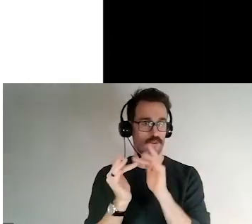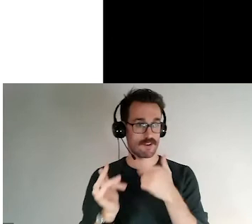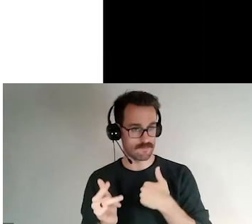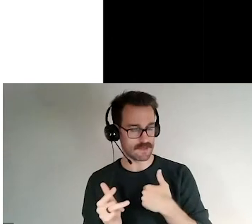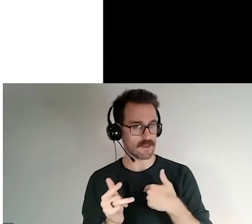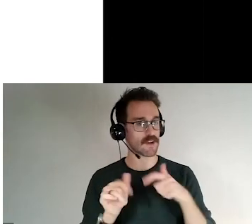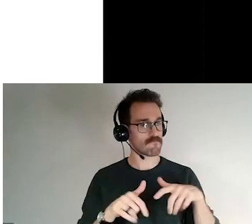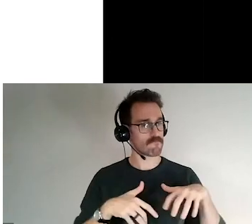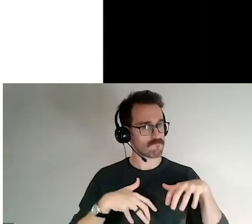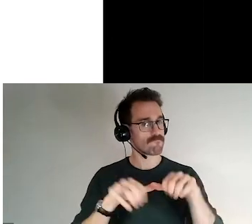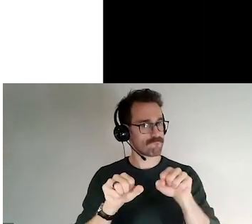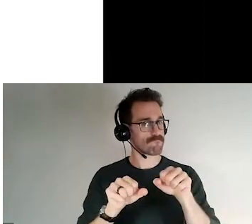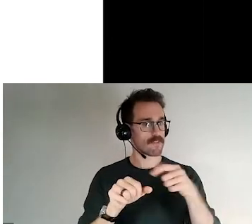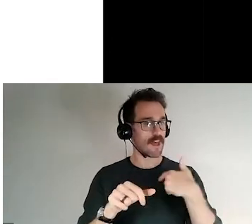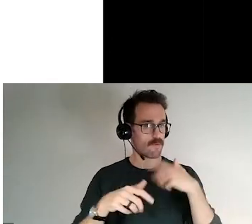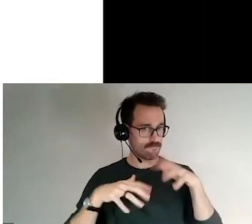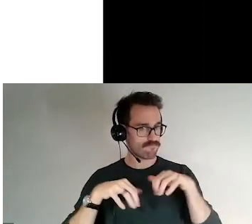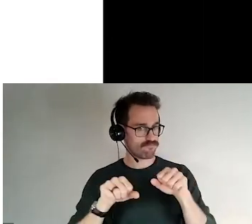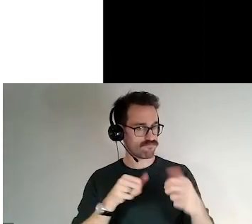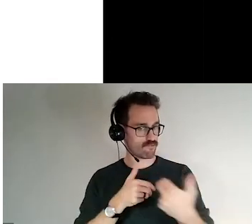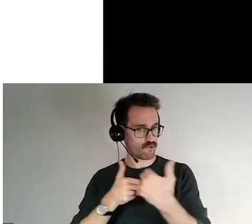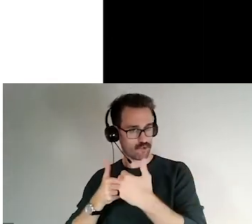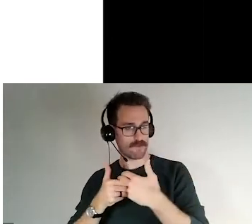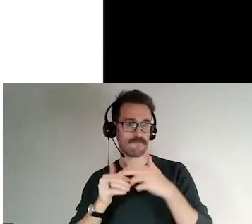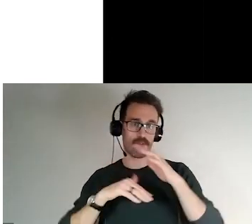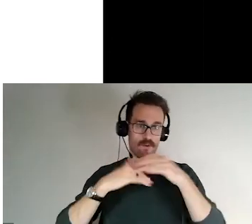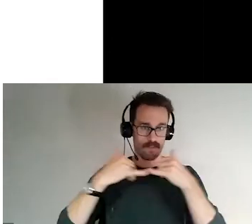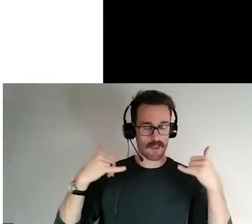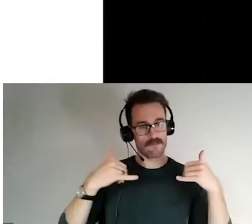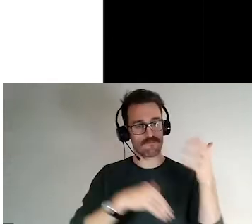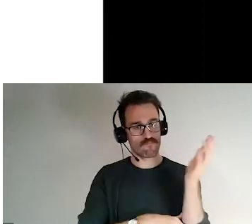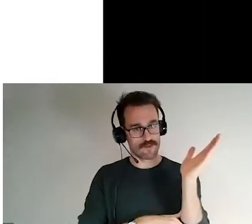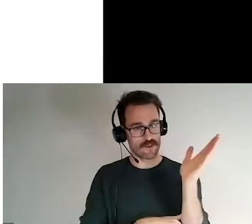part in a presentation that happens online, and there's always a piece within that presentation